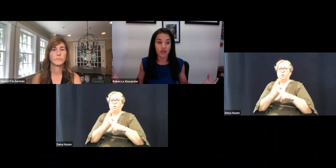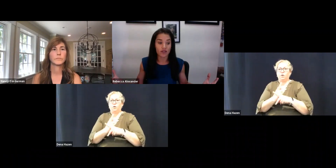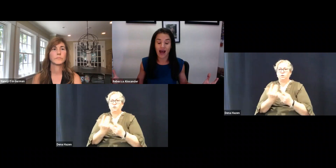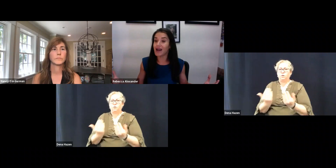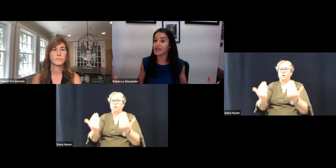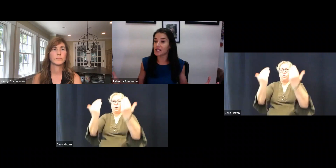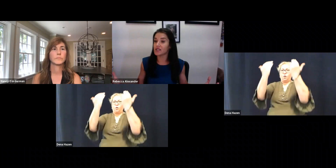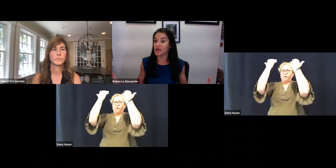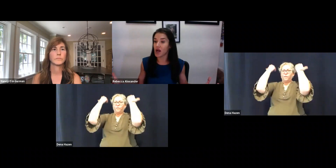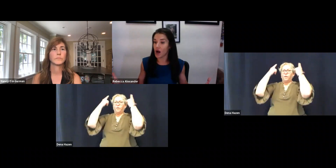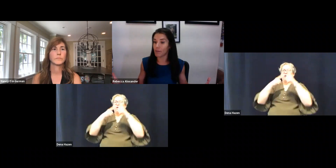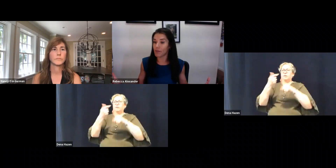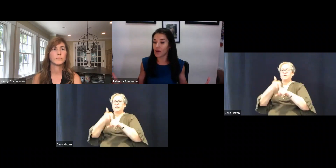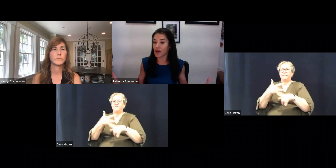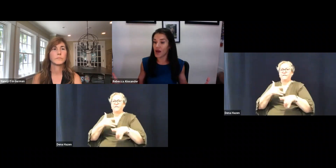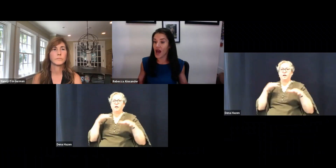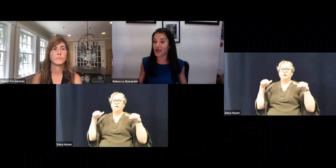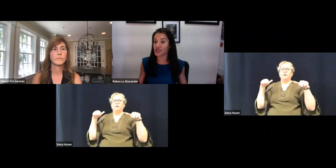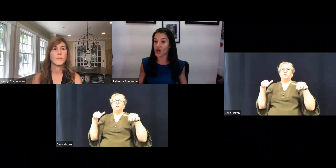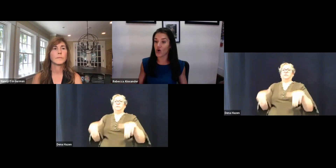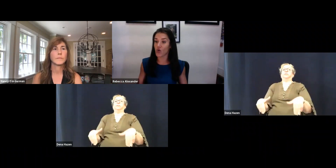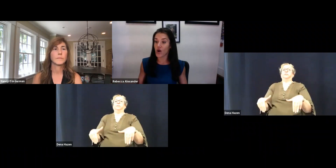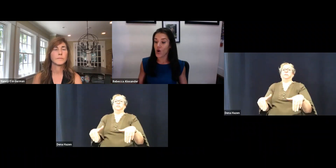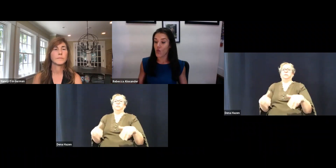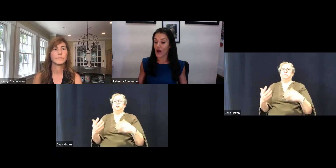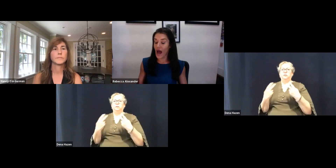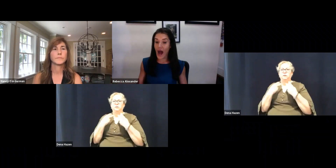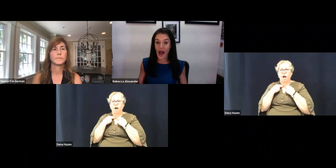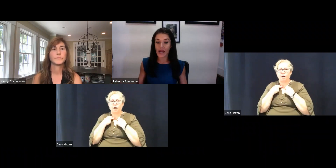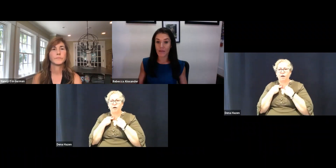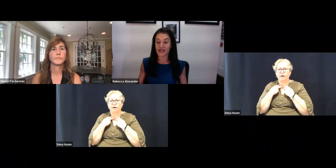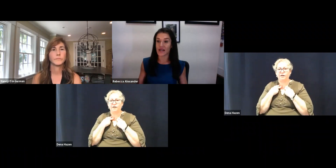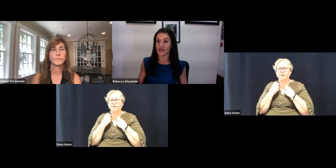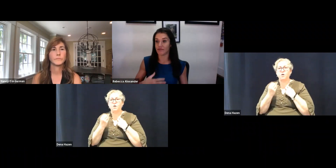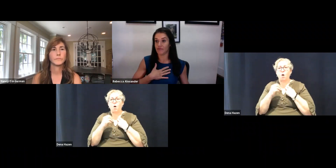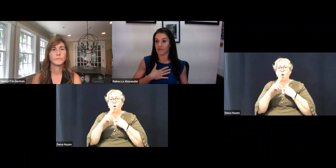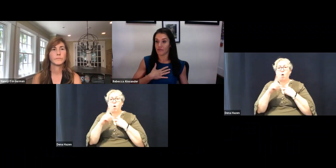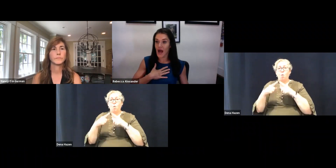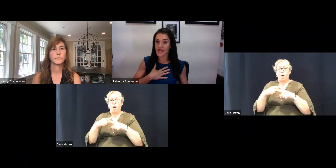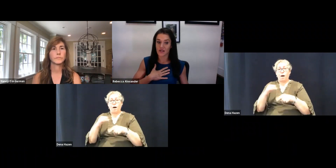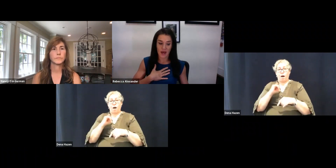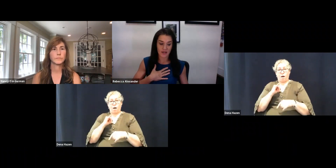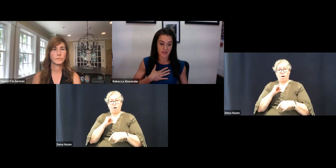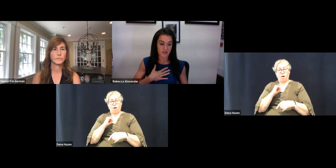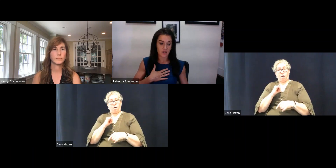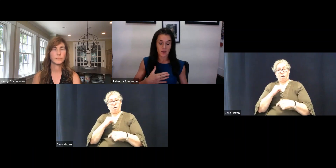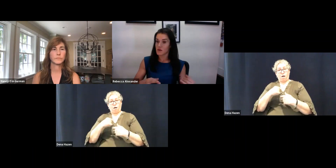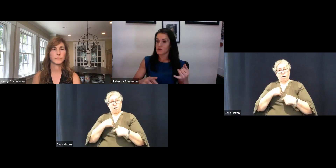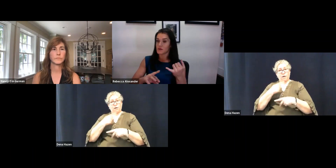these ideas become. And so when I maintain my independence,